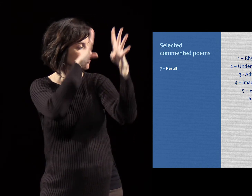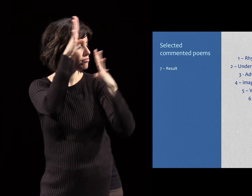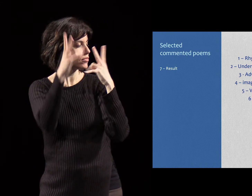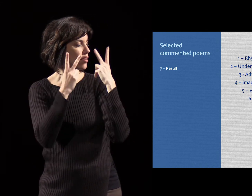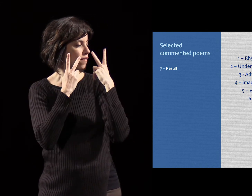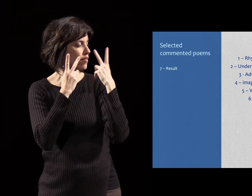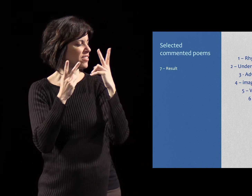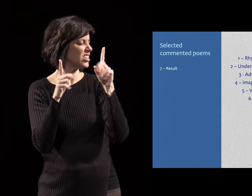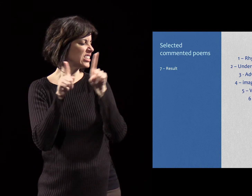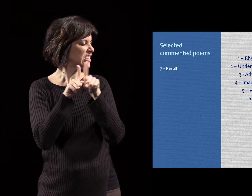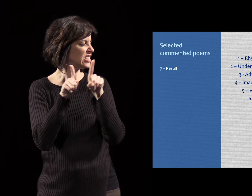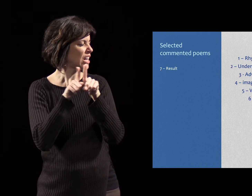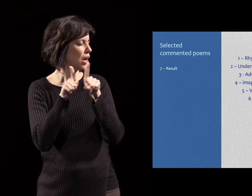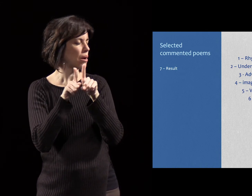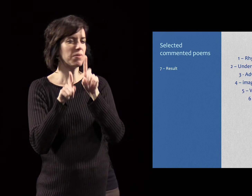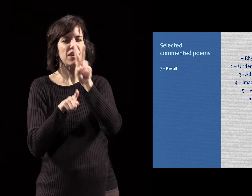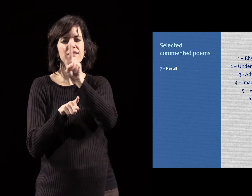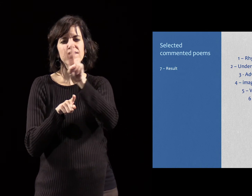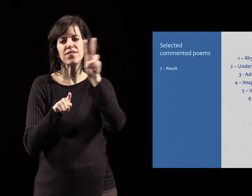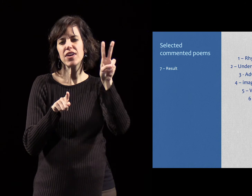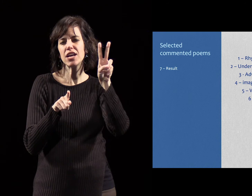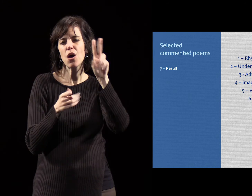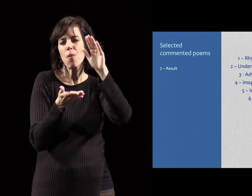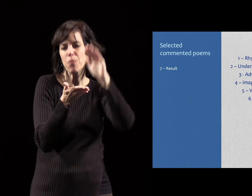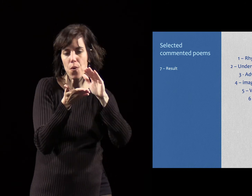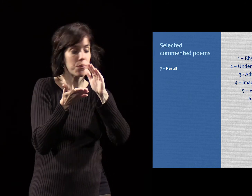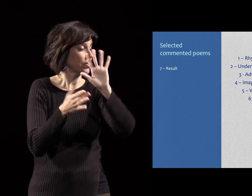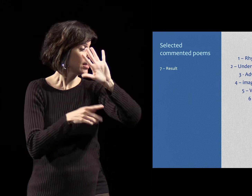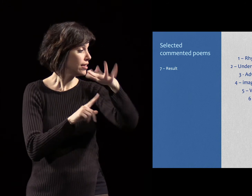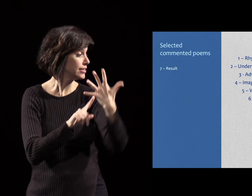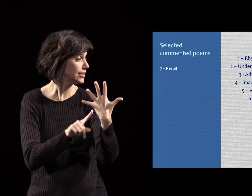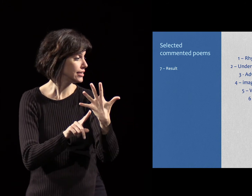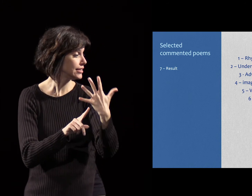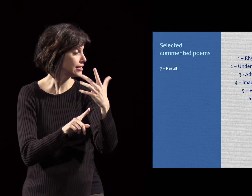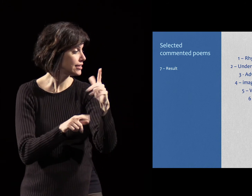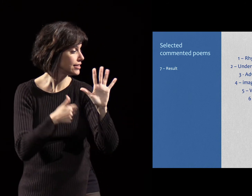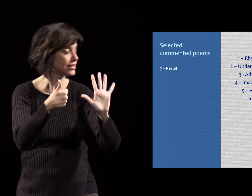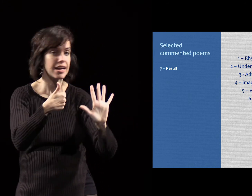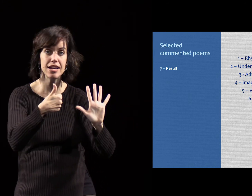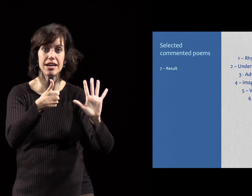Number 5, sign creation. Again visual image.